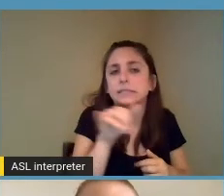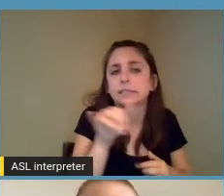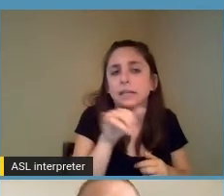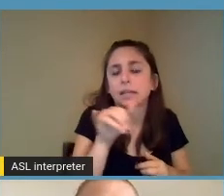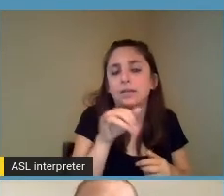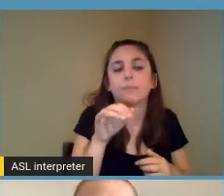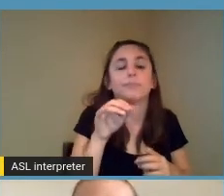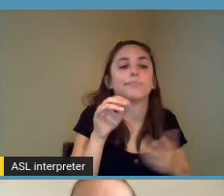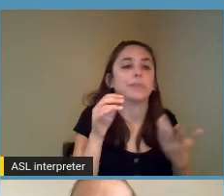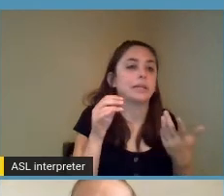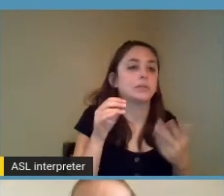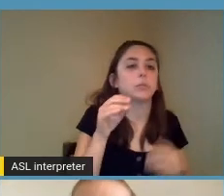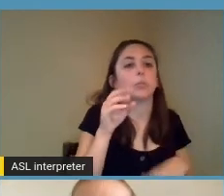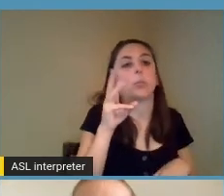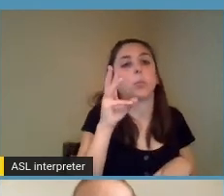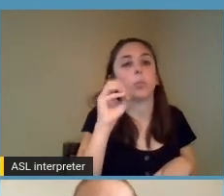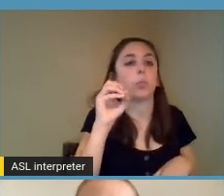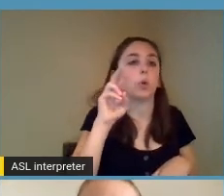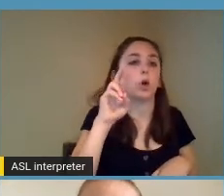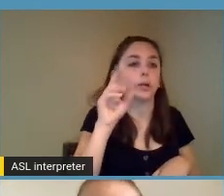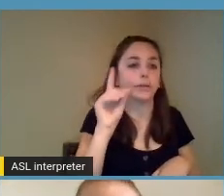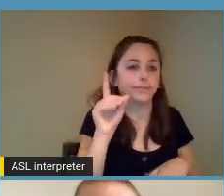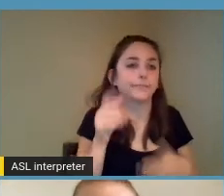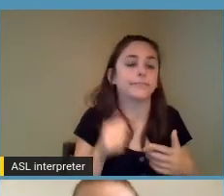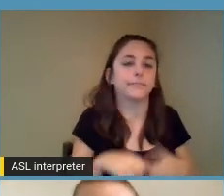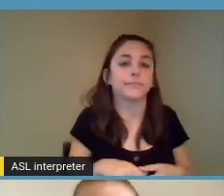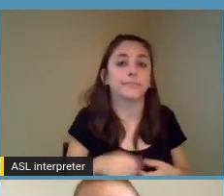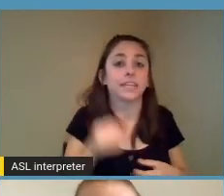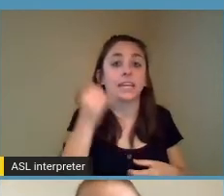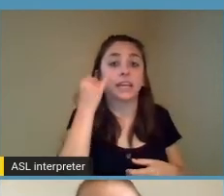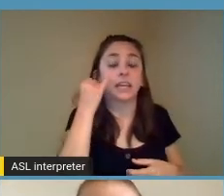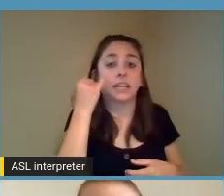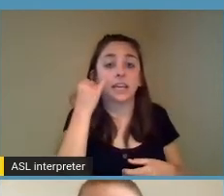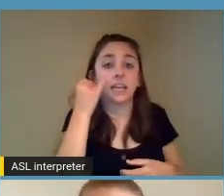document. So it is a really familiar way and if you're working with something where you're looking